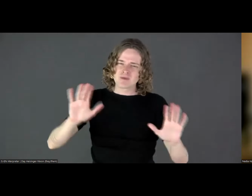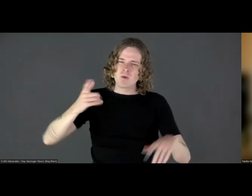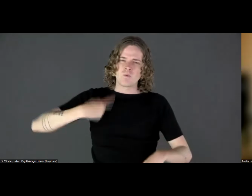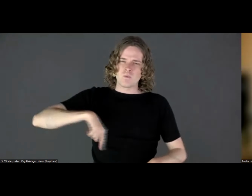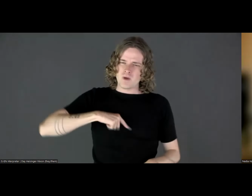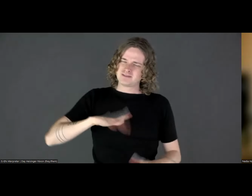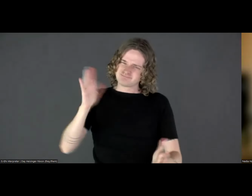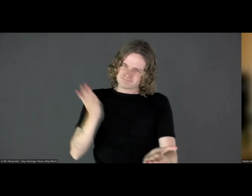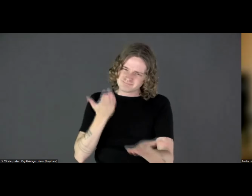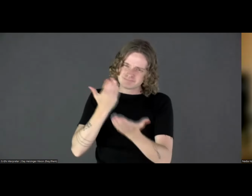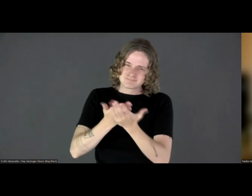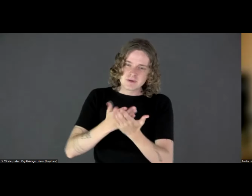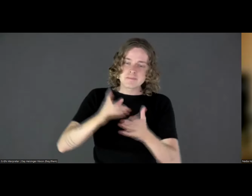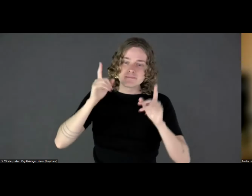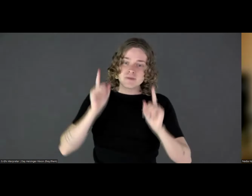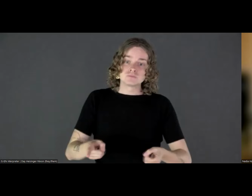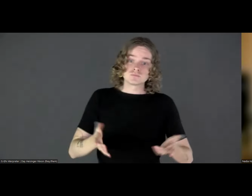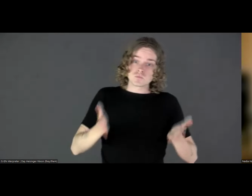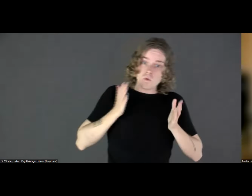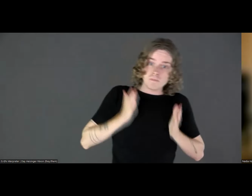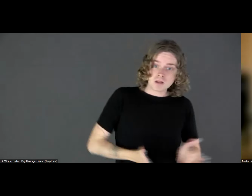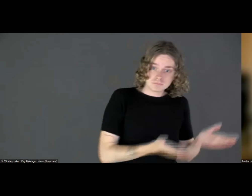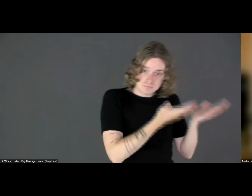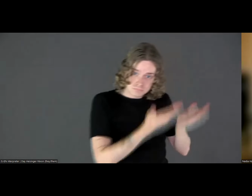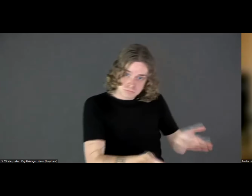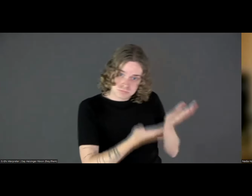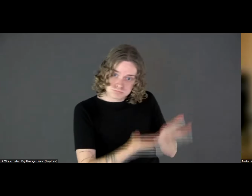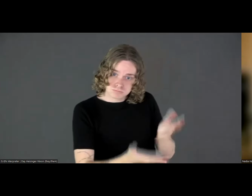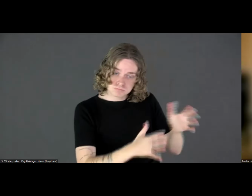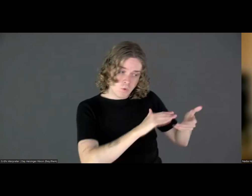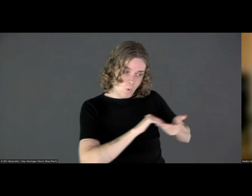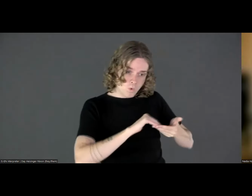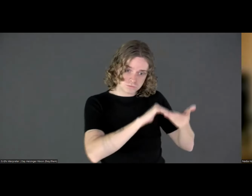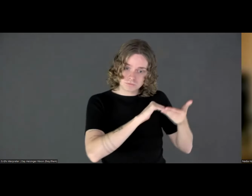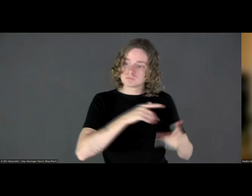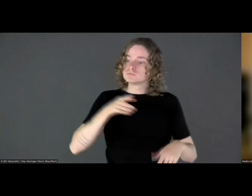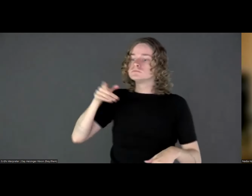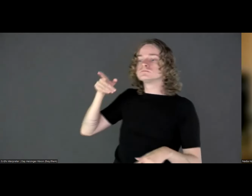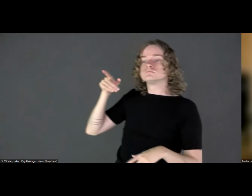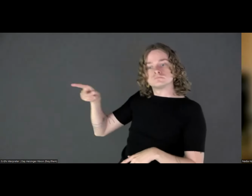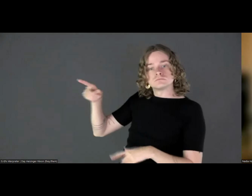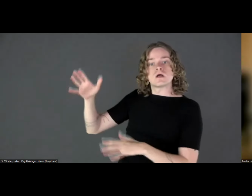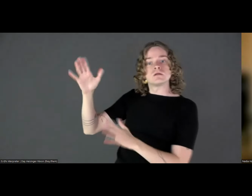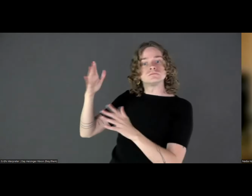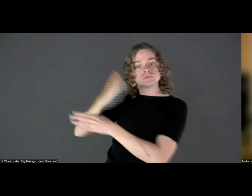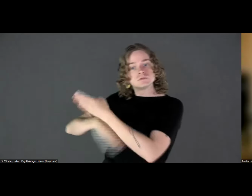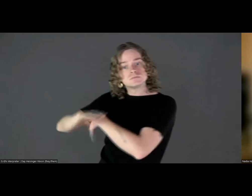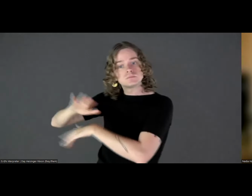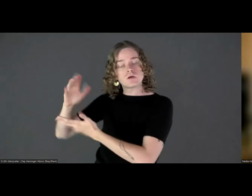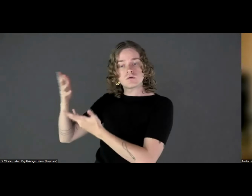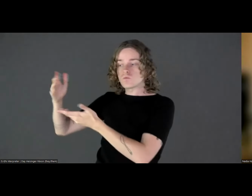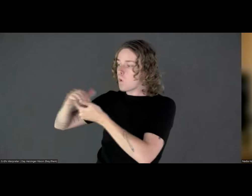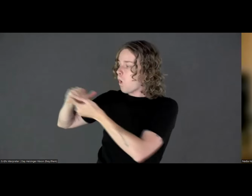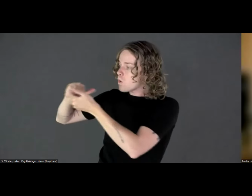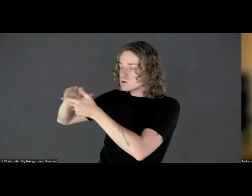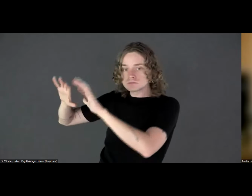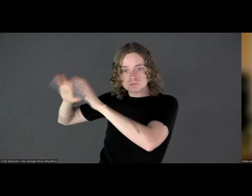not worry about medium to long term future. The disabilities organizations require to